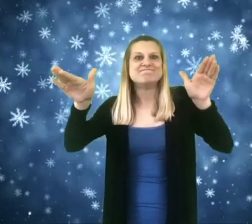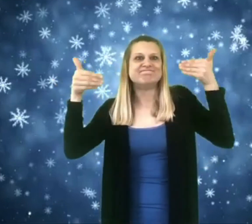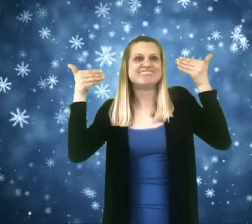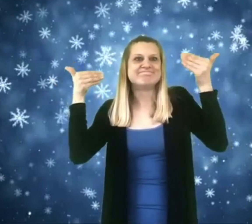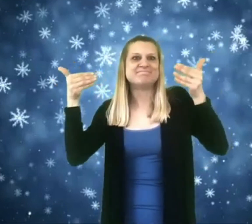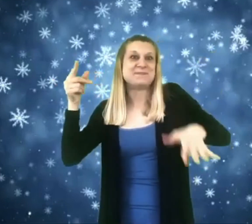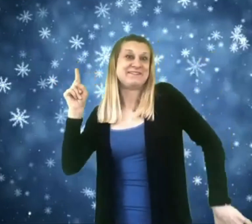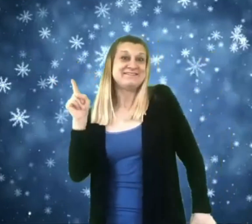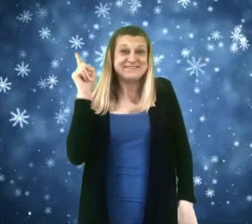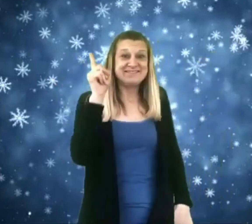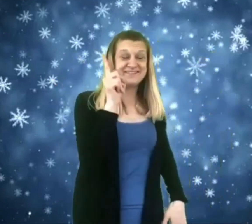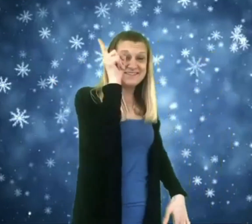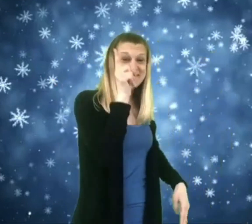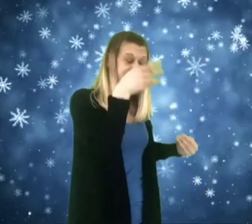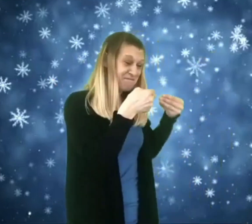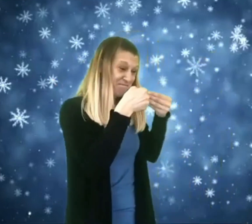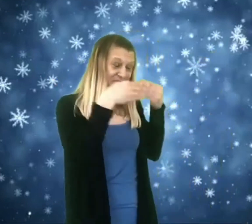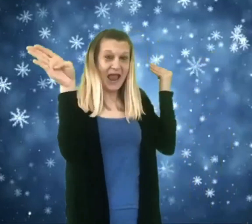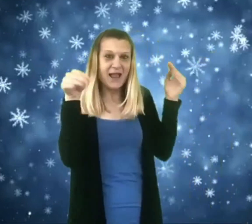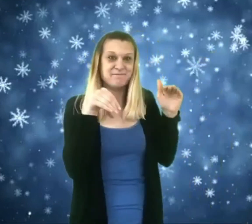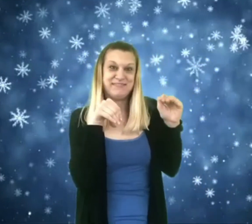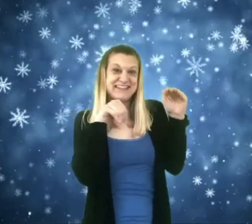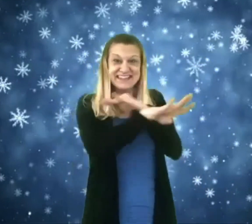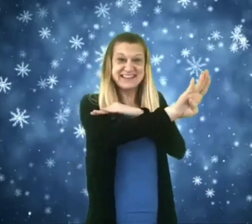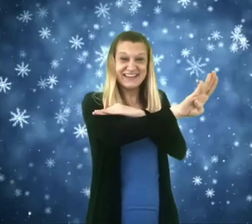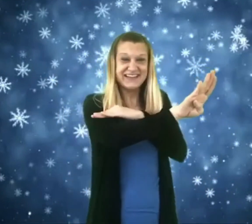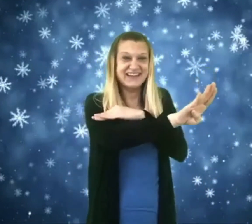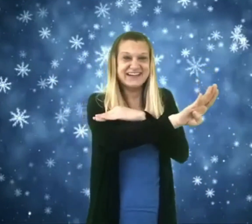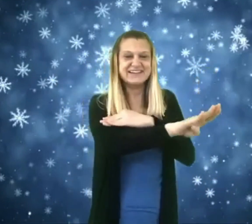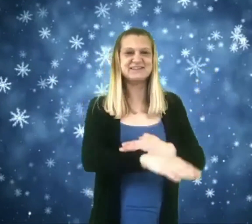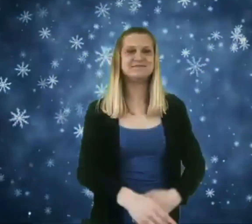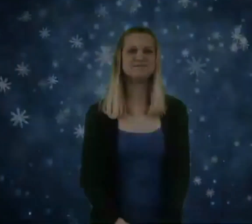Charlie turned and began moving towards the nearest shop. He opened the door and entered the shop.